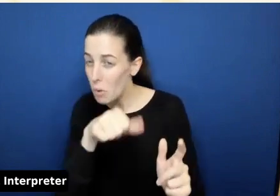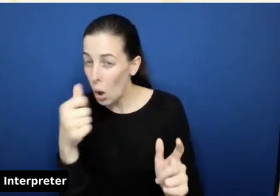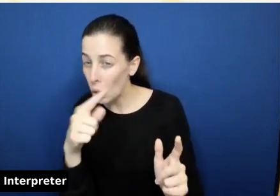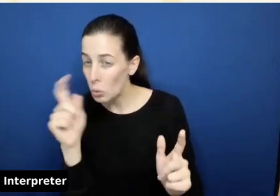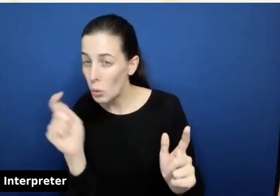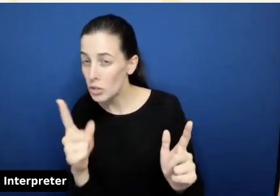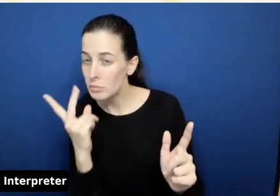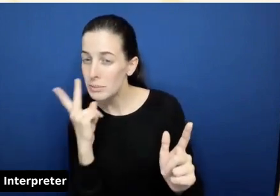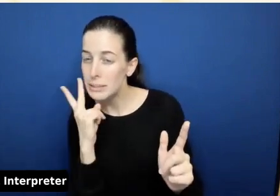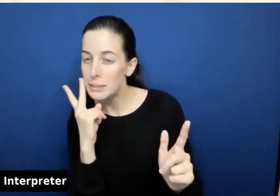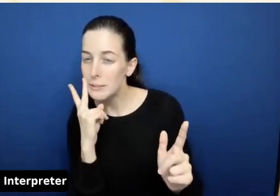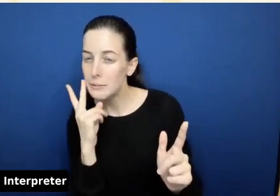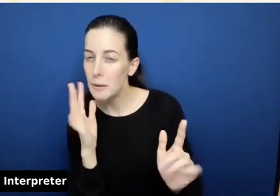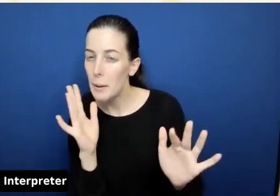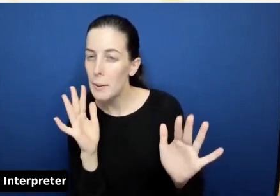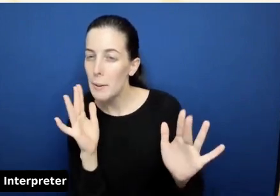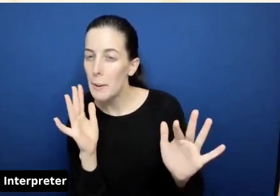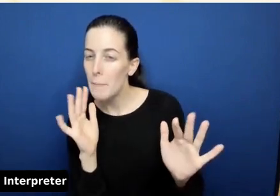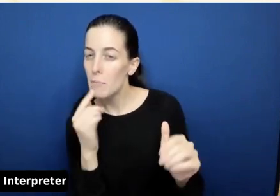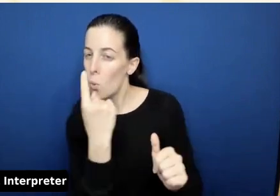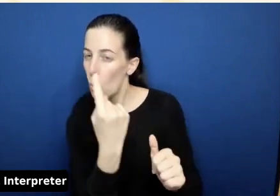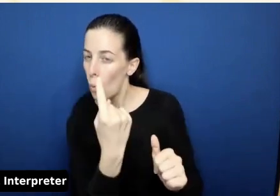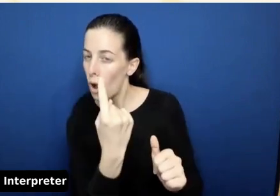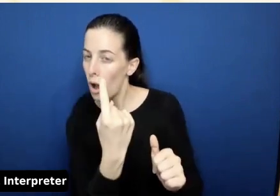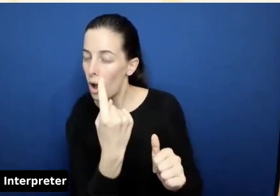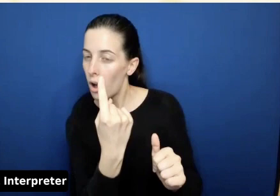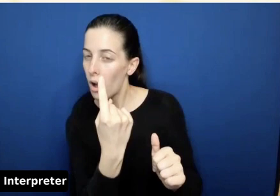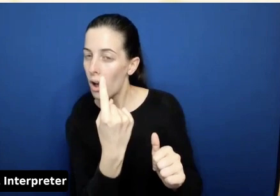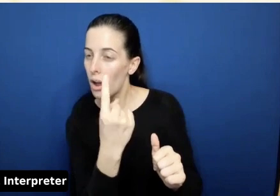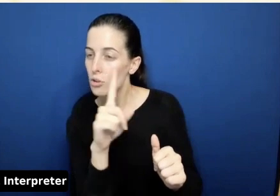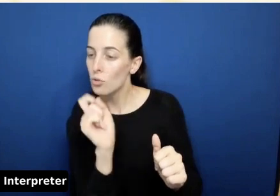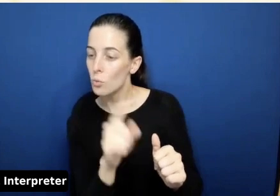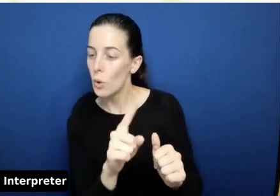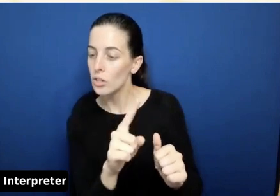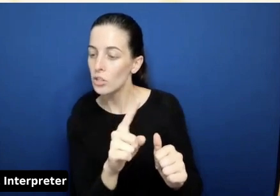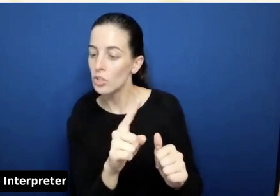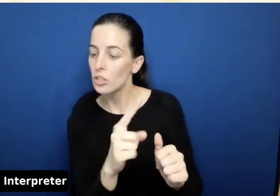So one question from the video says, do you think the statement,